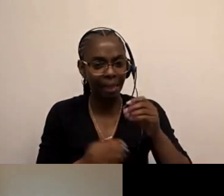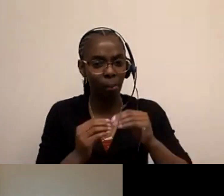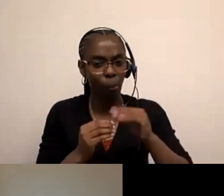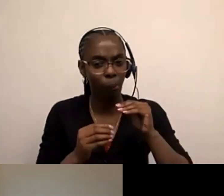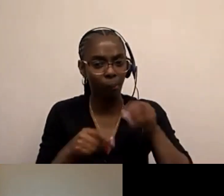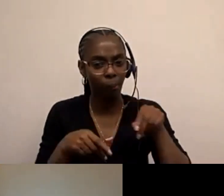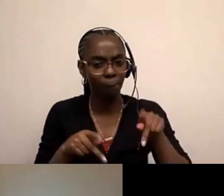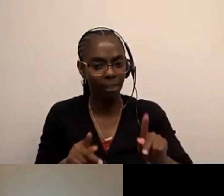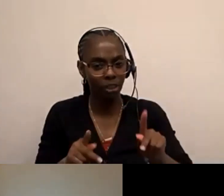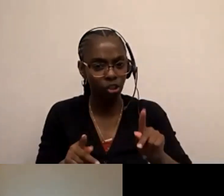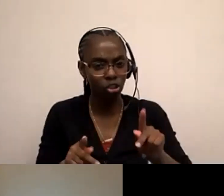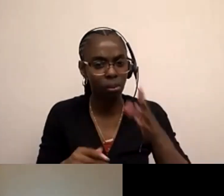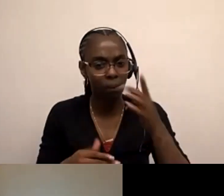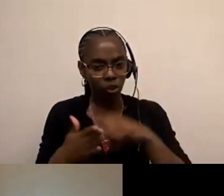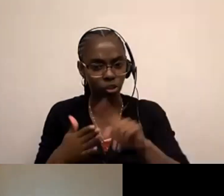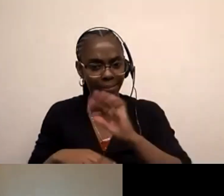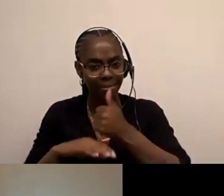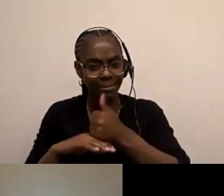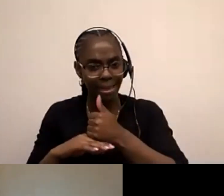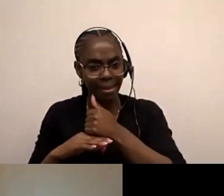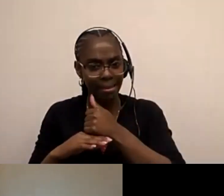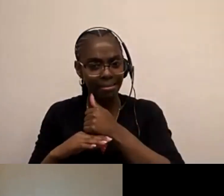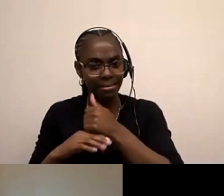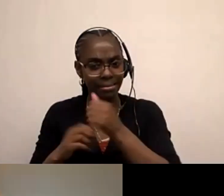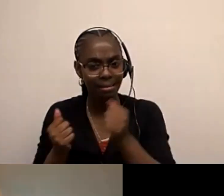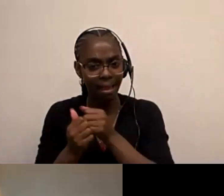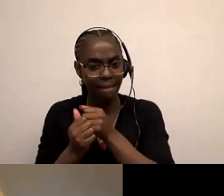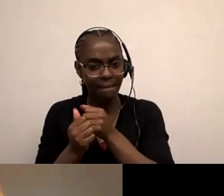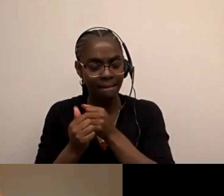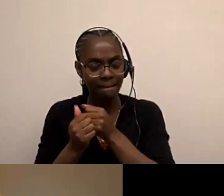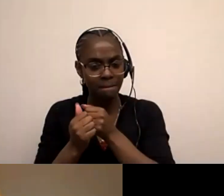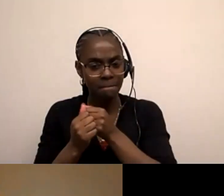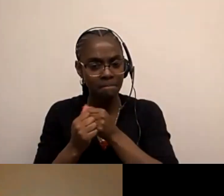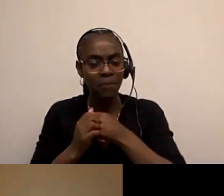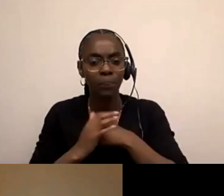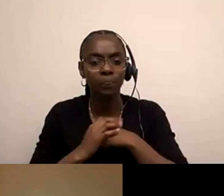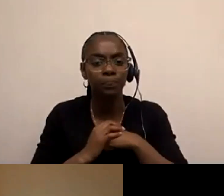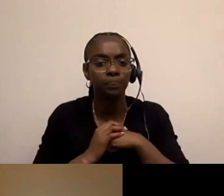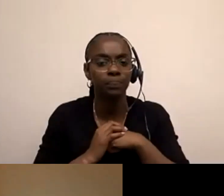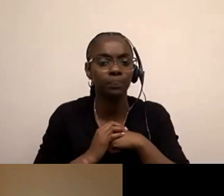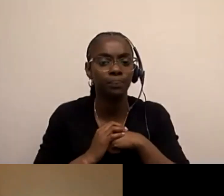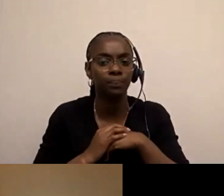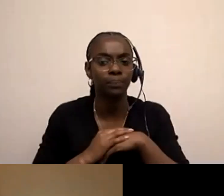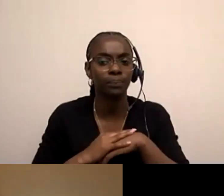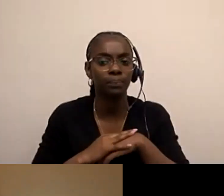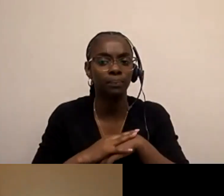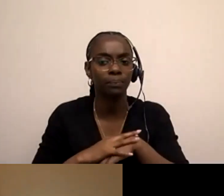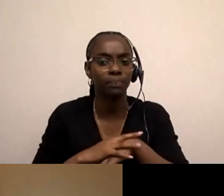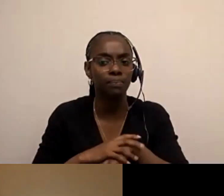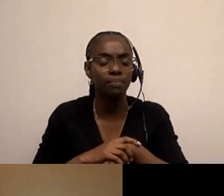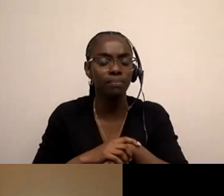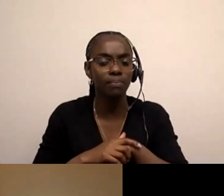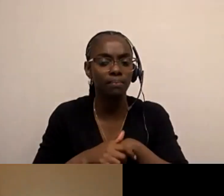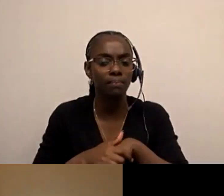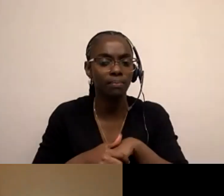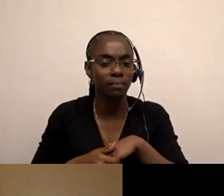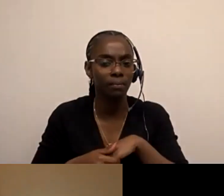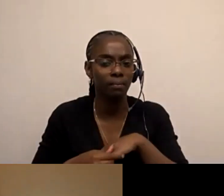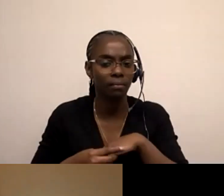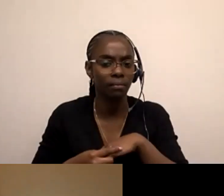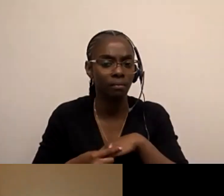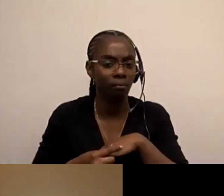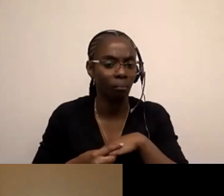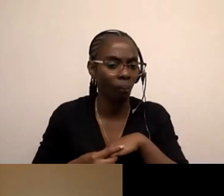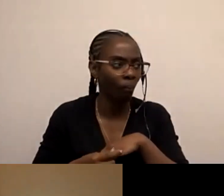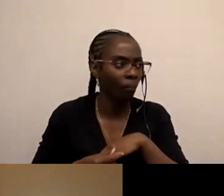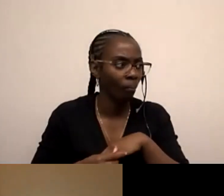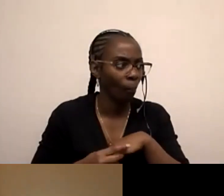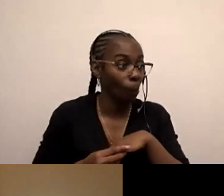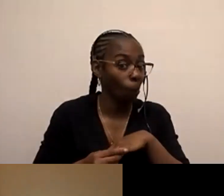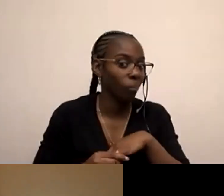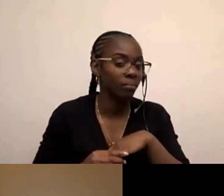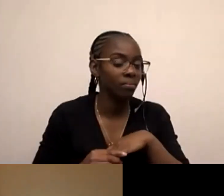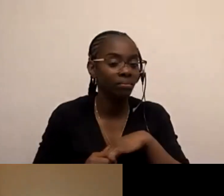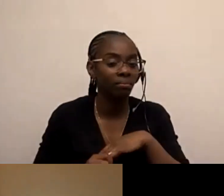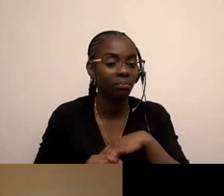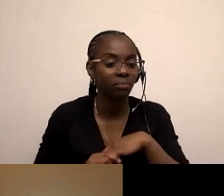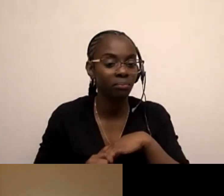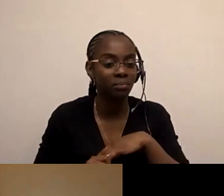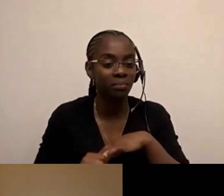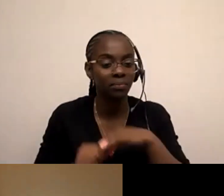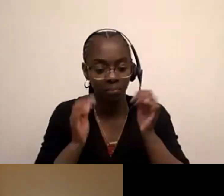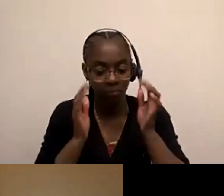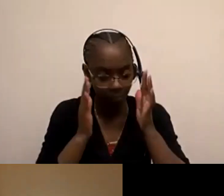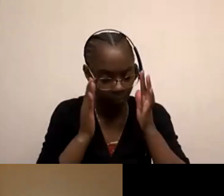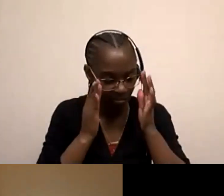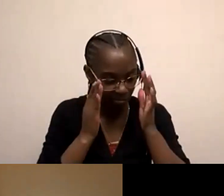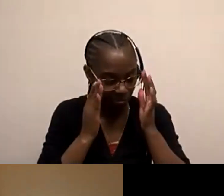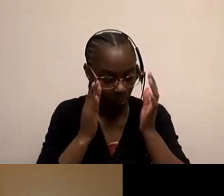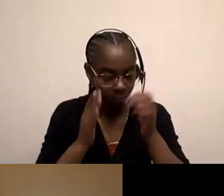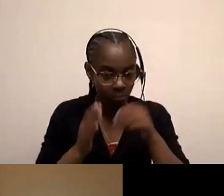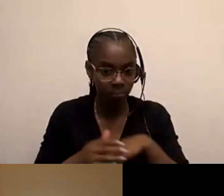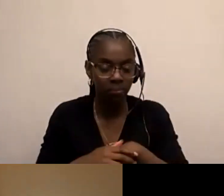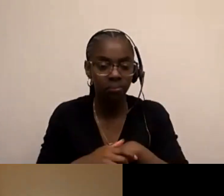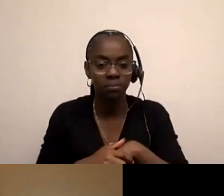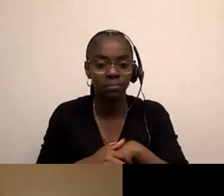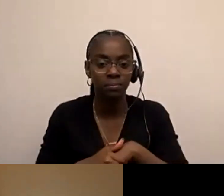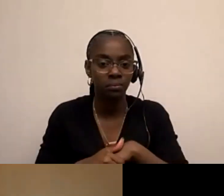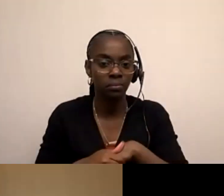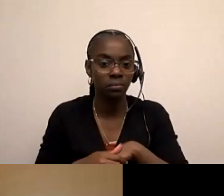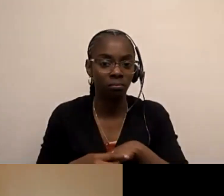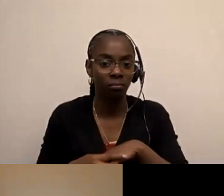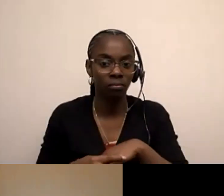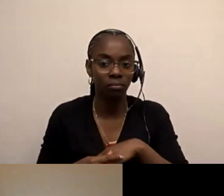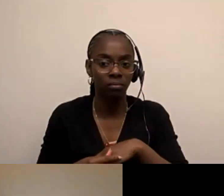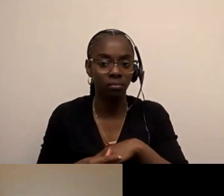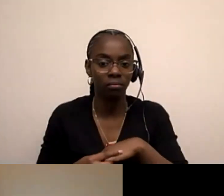SETTING REALLY QUICKLY. SORRY. I GOT TO